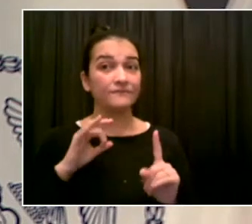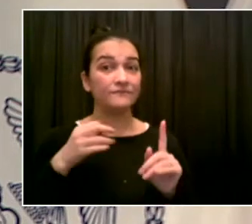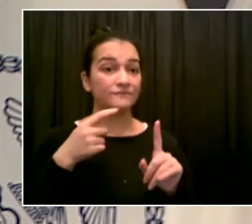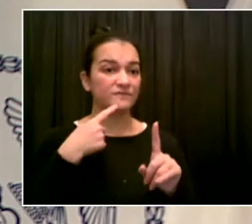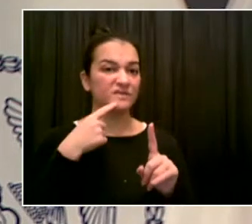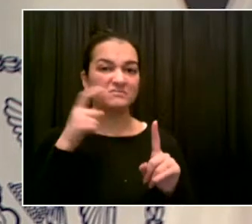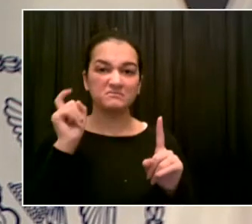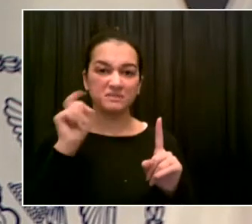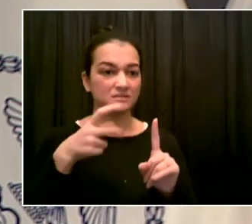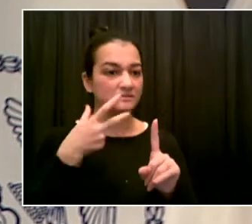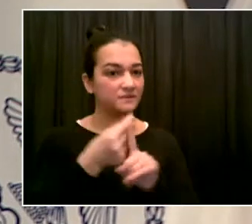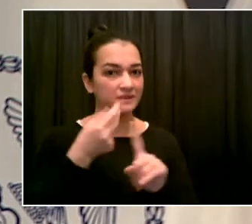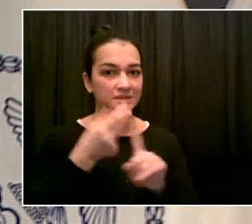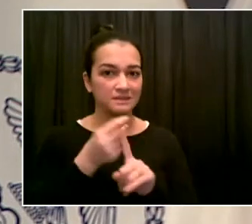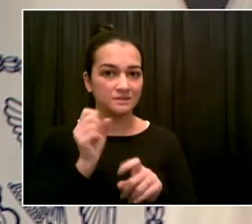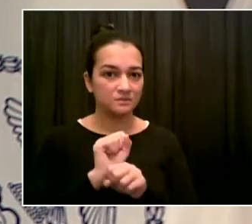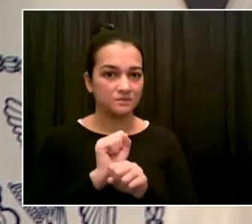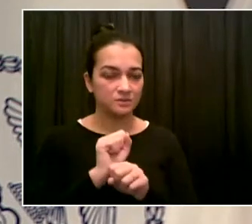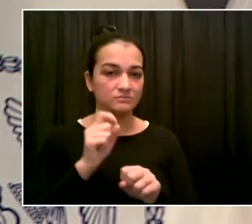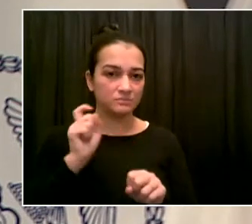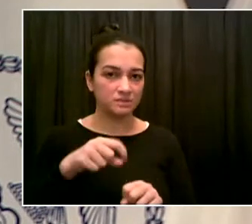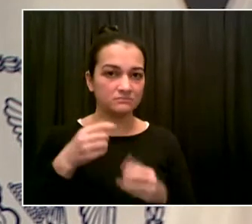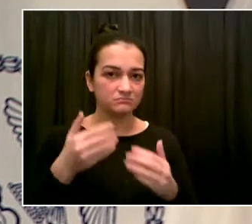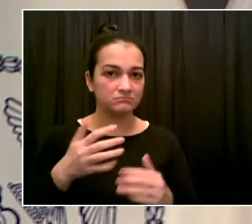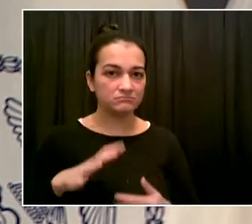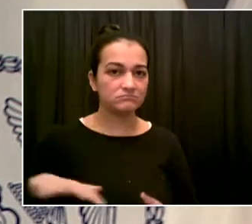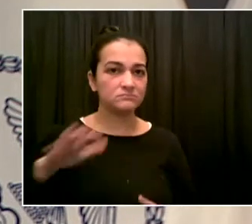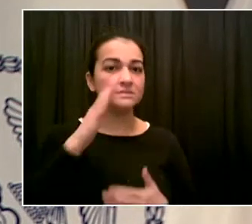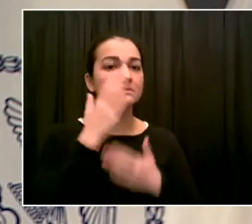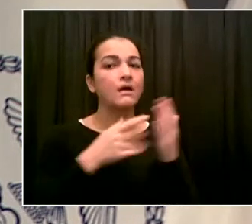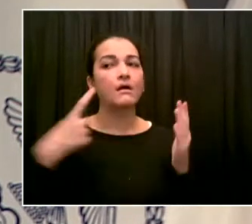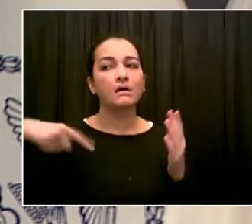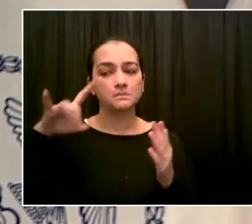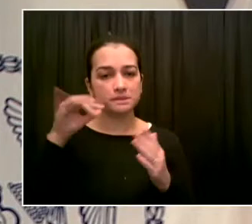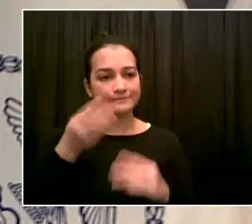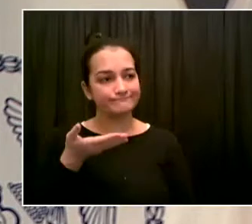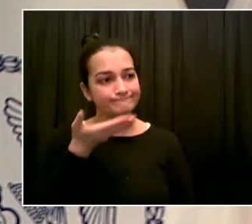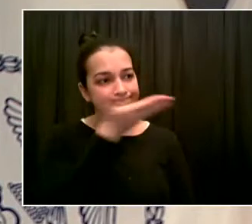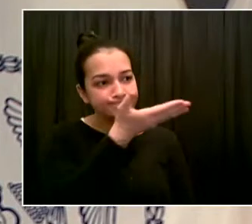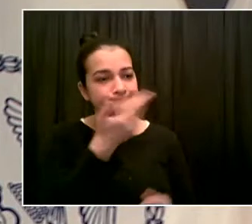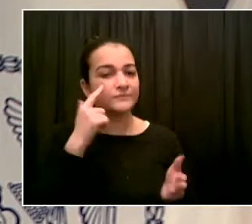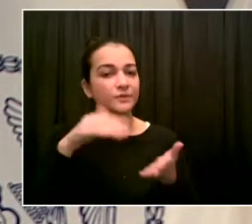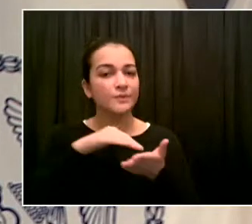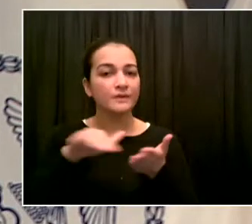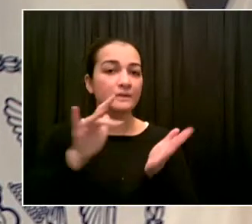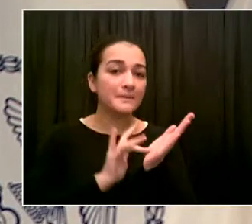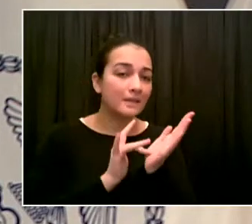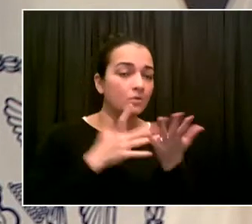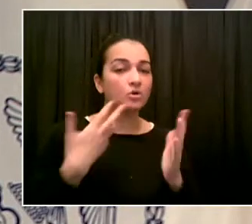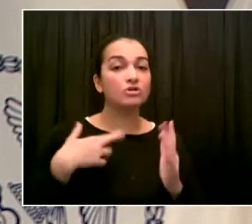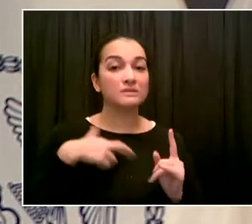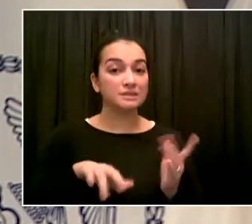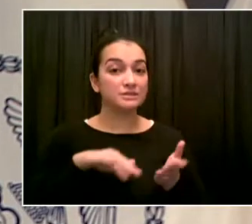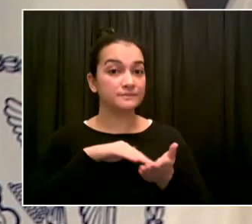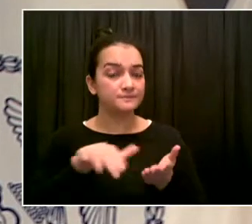WHO ARE SUBJECT TO THE VACCINE MANDATE WHO ARE SEEKING EXCEPTIONS WHETHER REIGLIOUS OR MEDICAL, AMONG THOSE WHO HAVE ALREADY BEEN